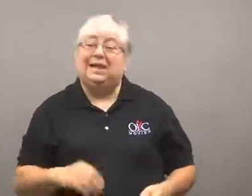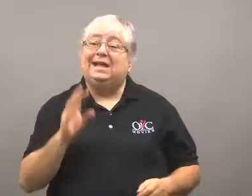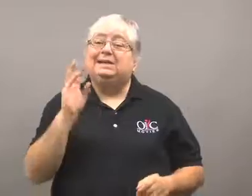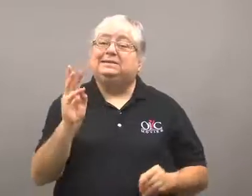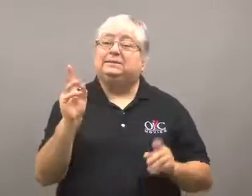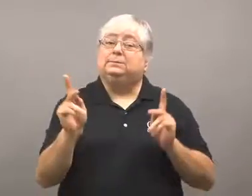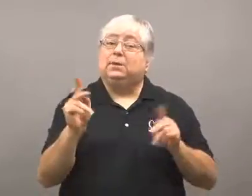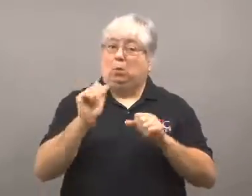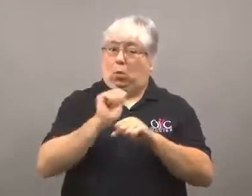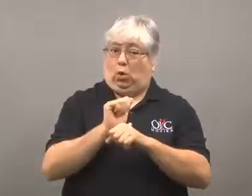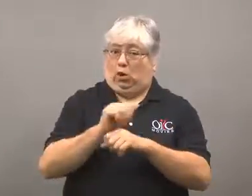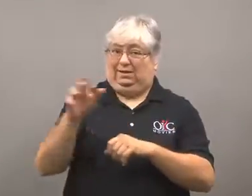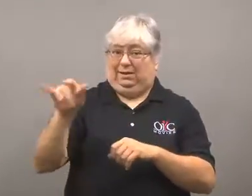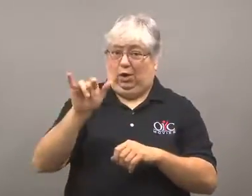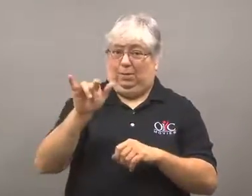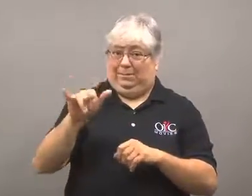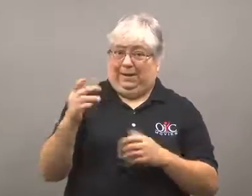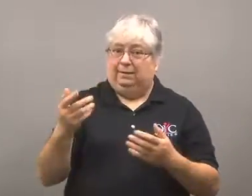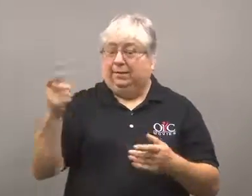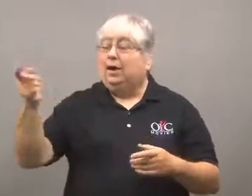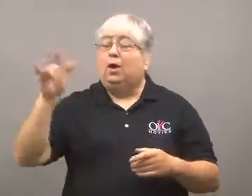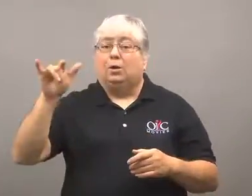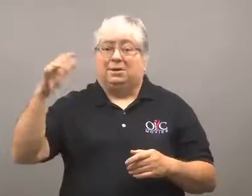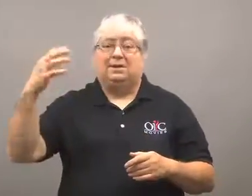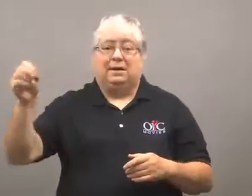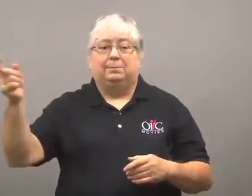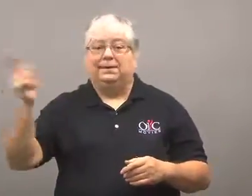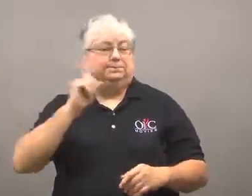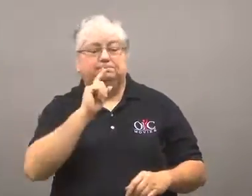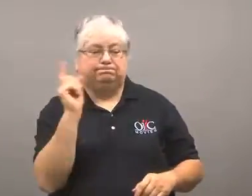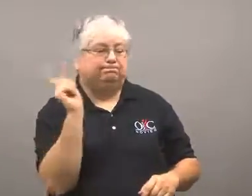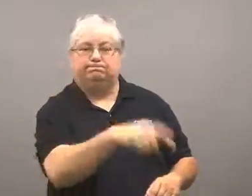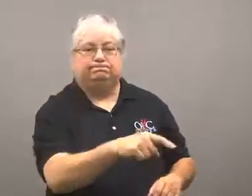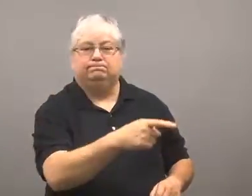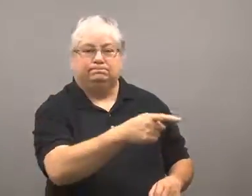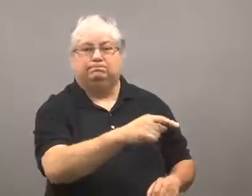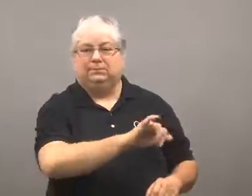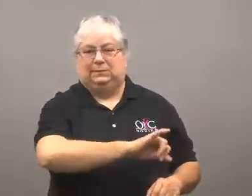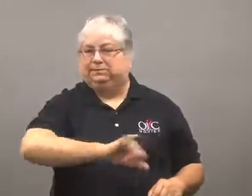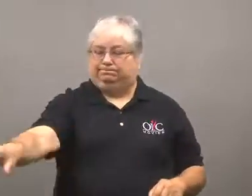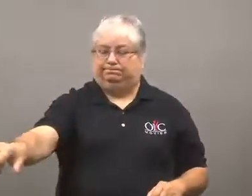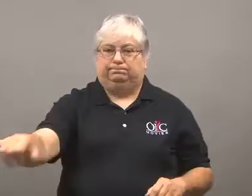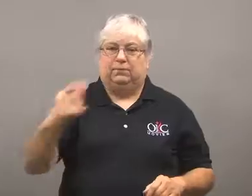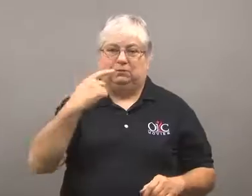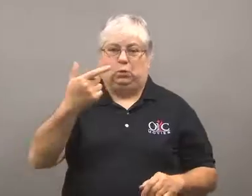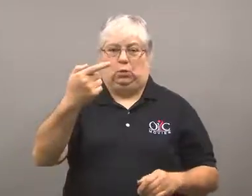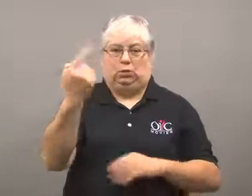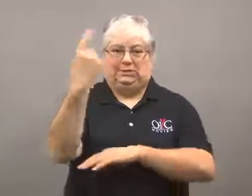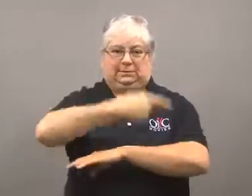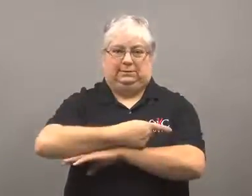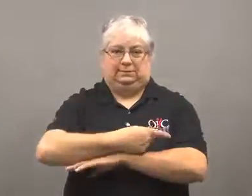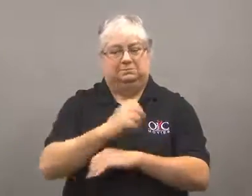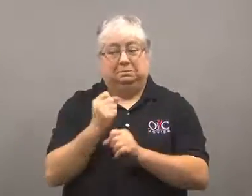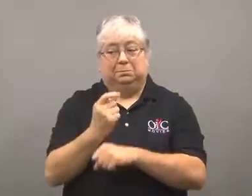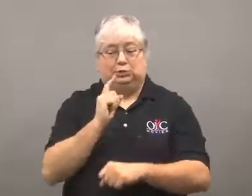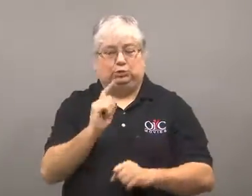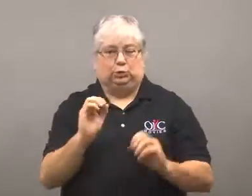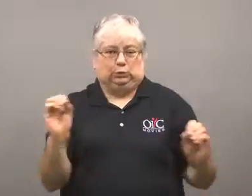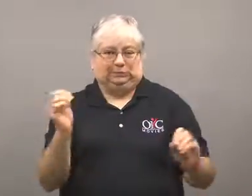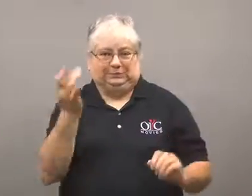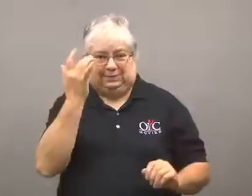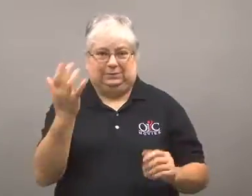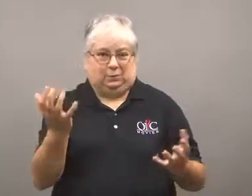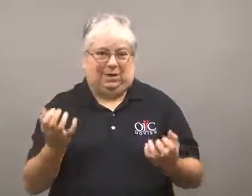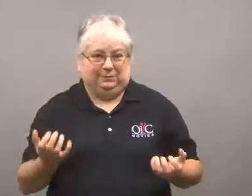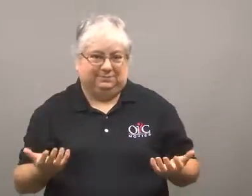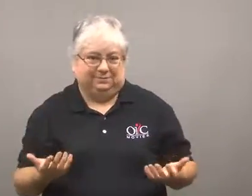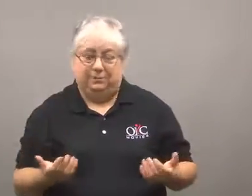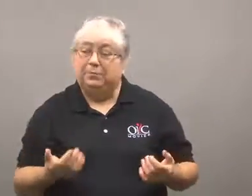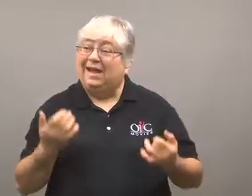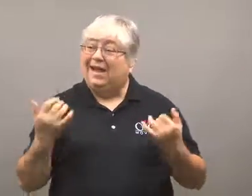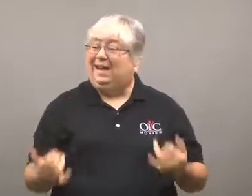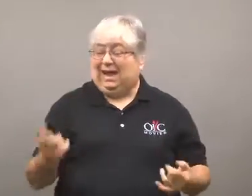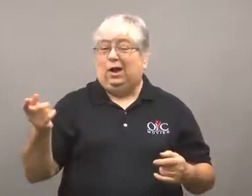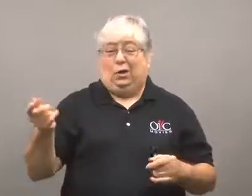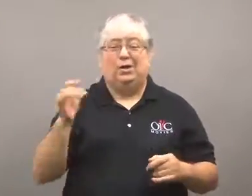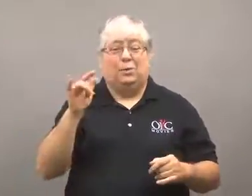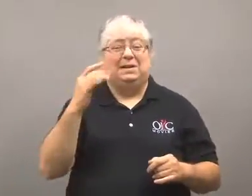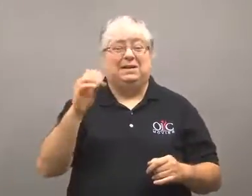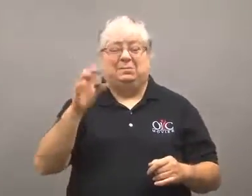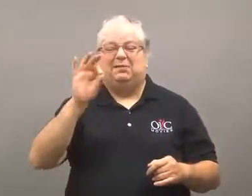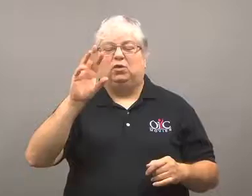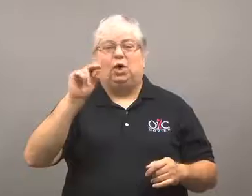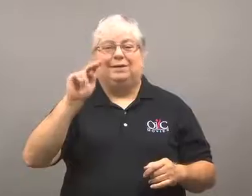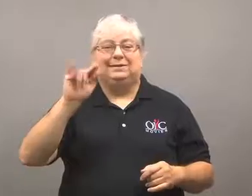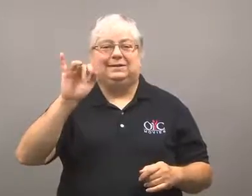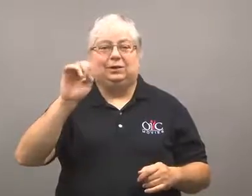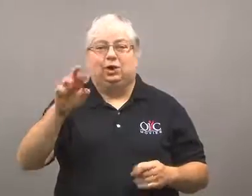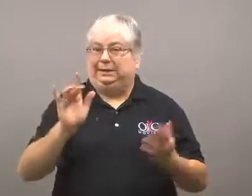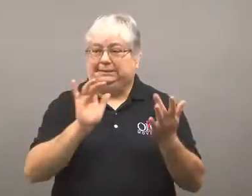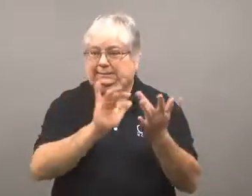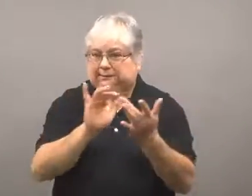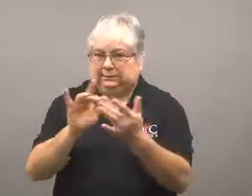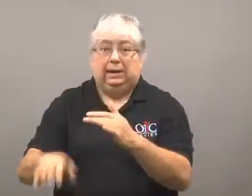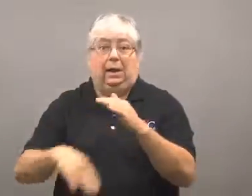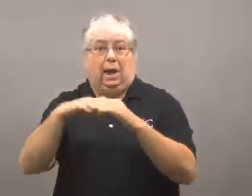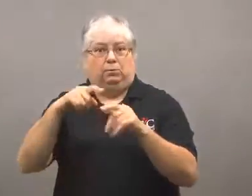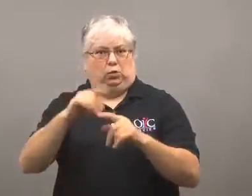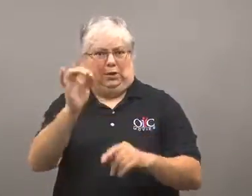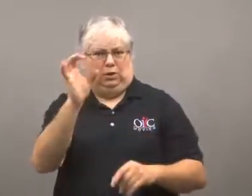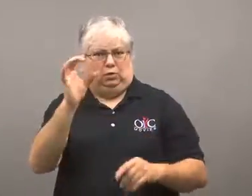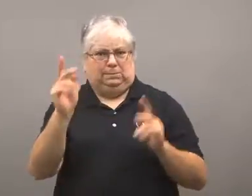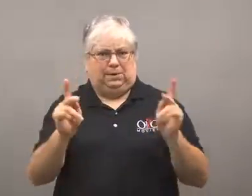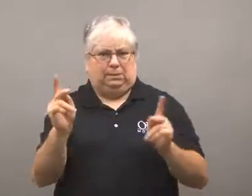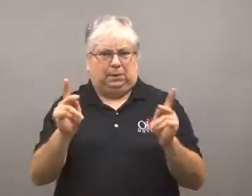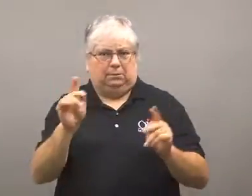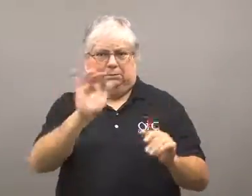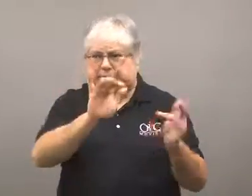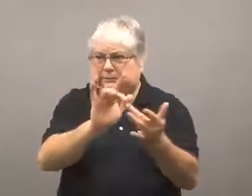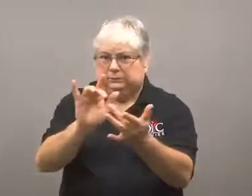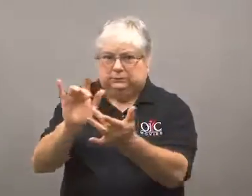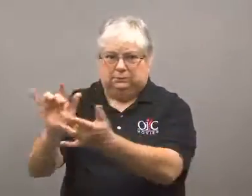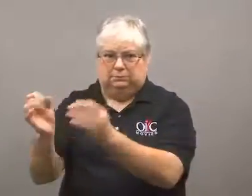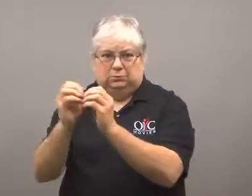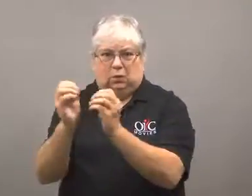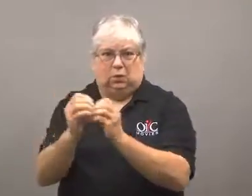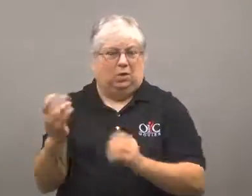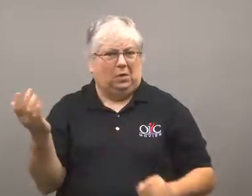Frontier grounded the six crew members for 21 days to be sure they were ok.